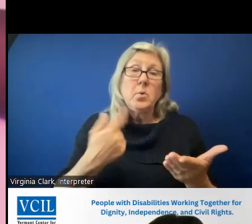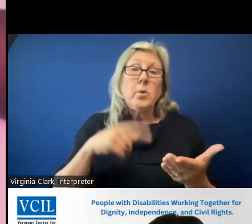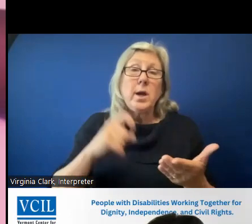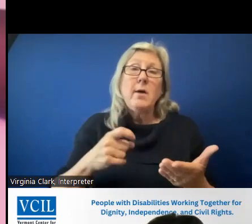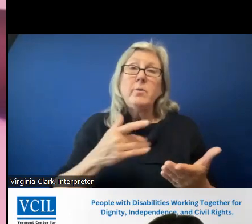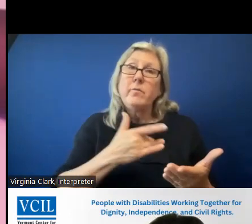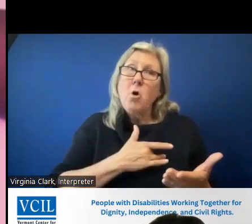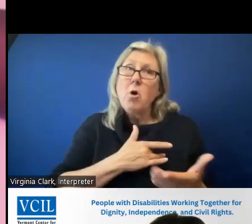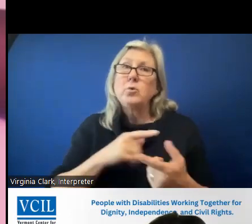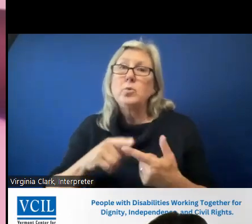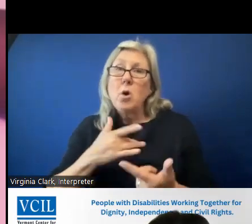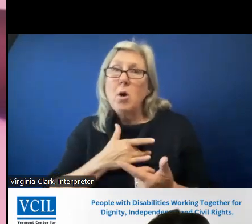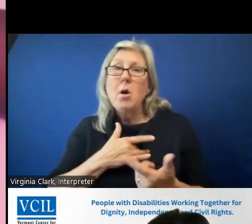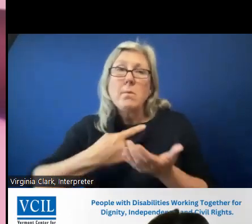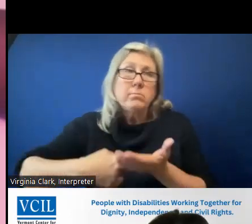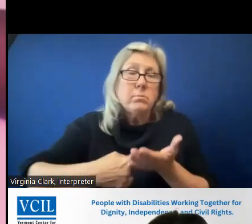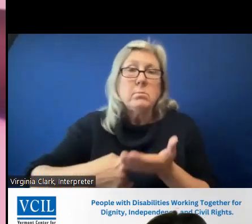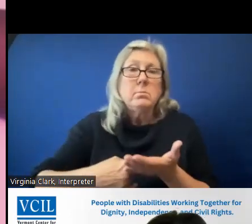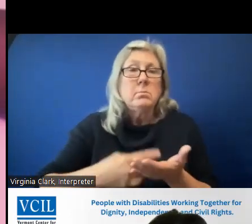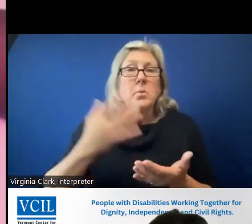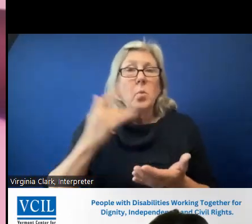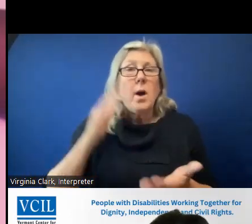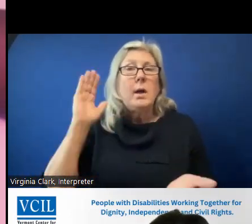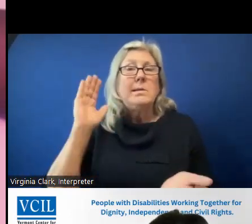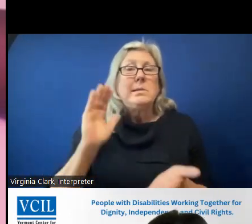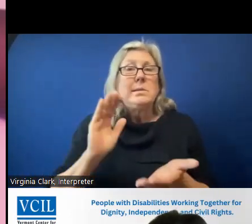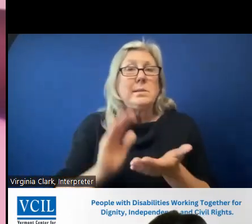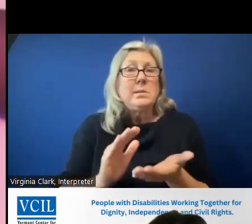to talk about why disappearing alliship in this moment of pandemic inequity is causing